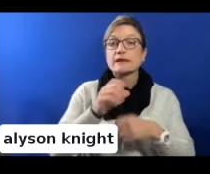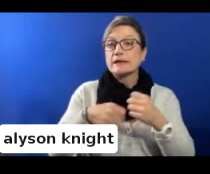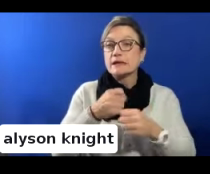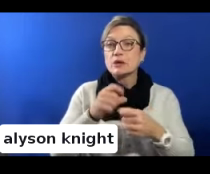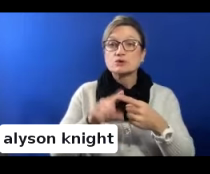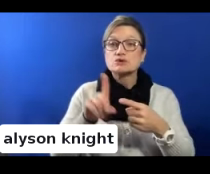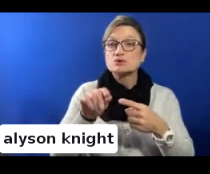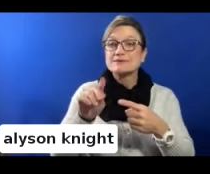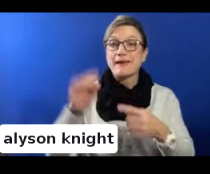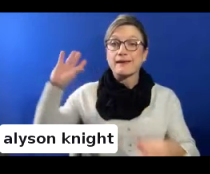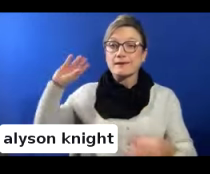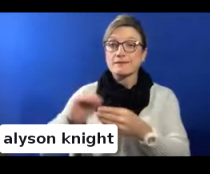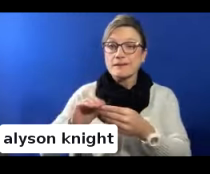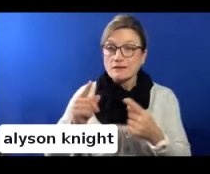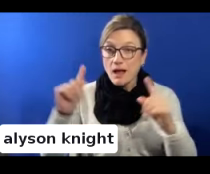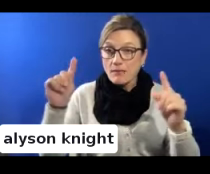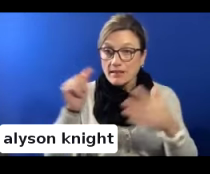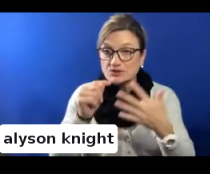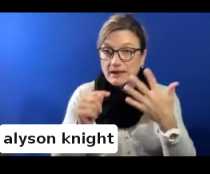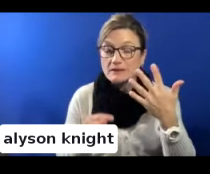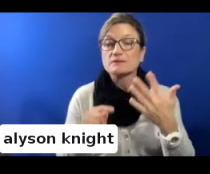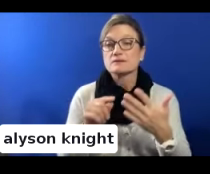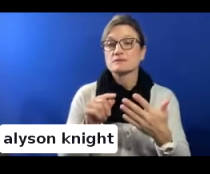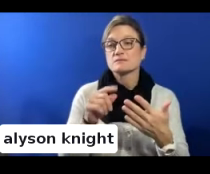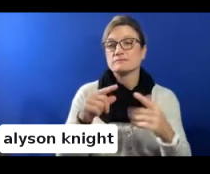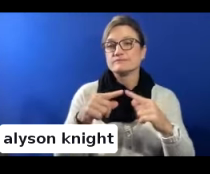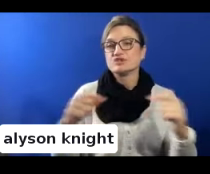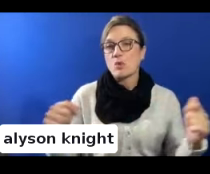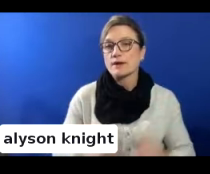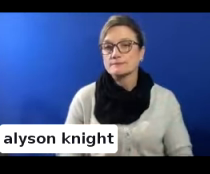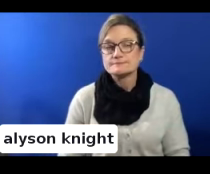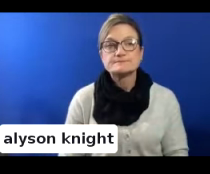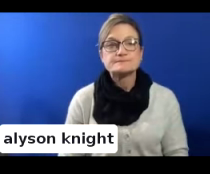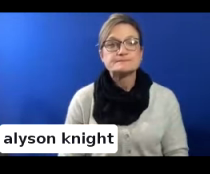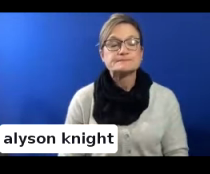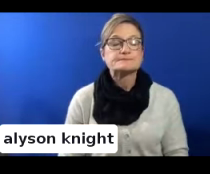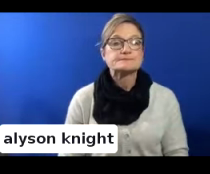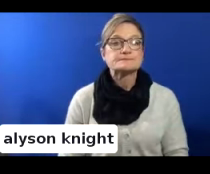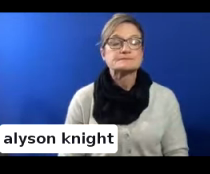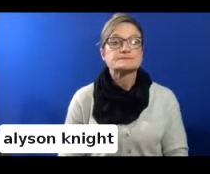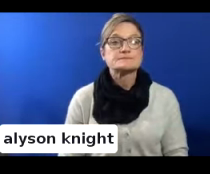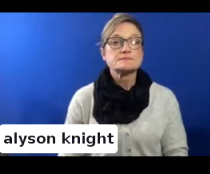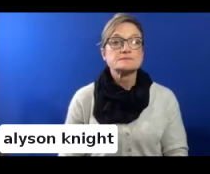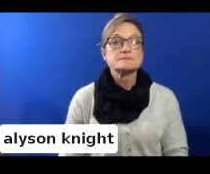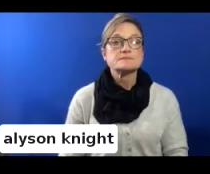the outcomes achieved, and so on. What would be an example?